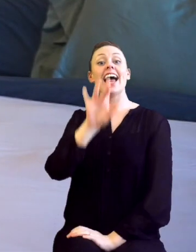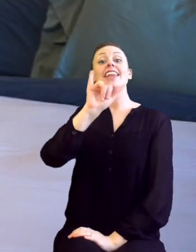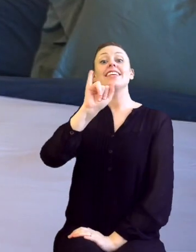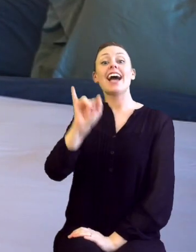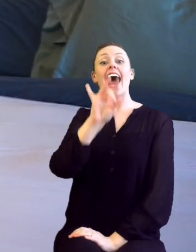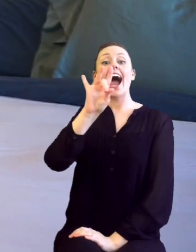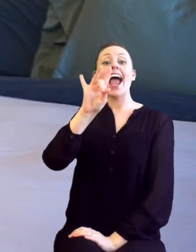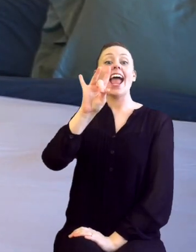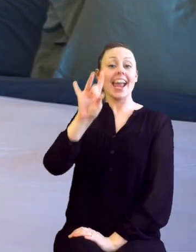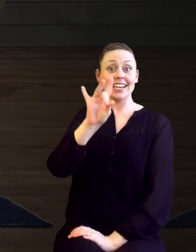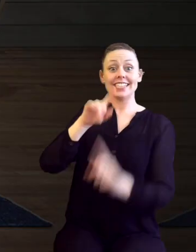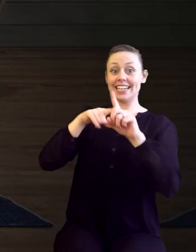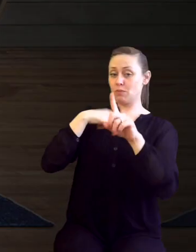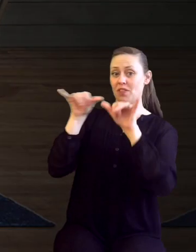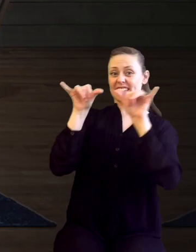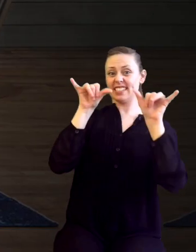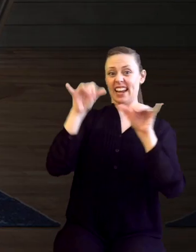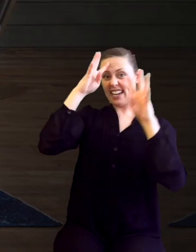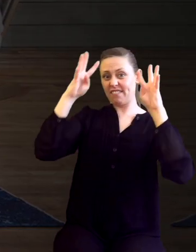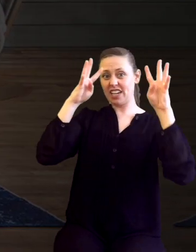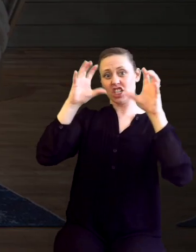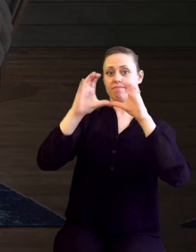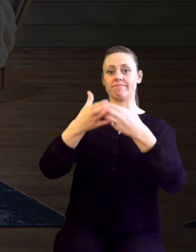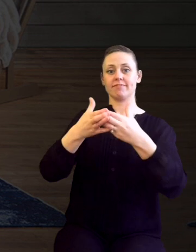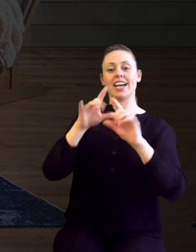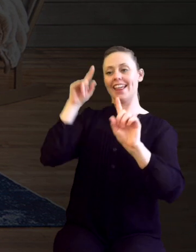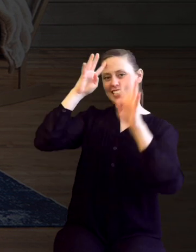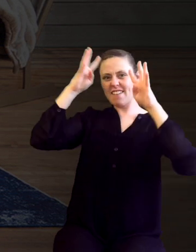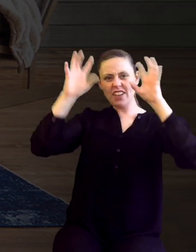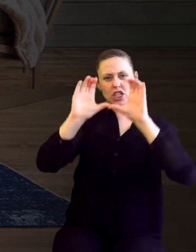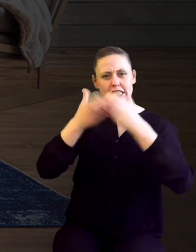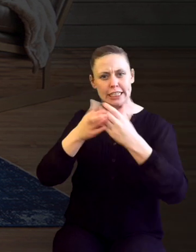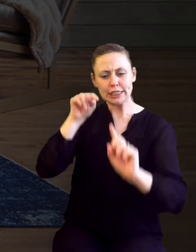part of Sleep Numbers innovation line. The innovation series offers more